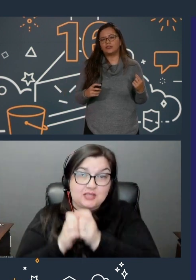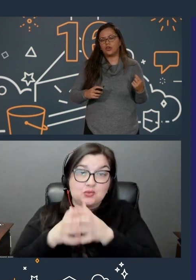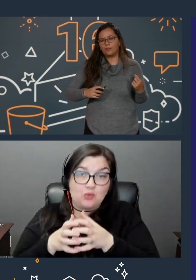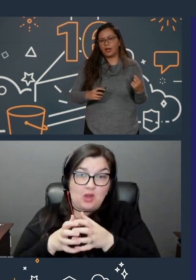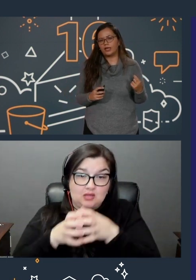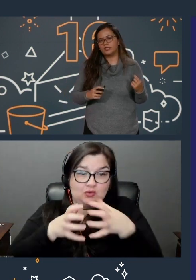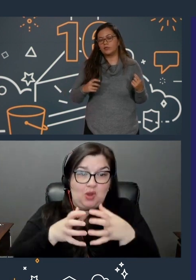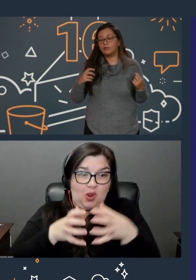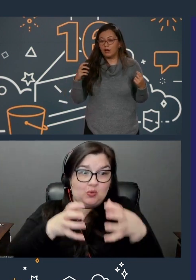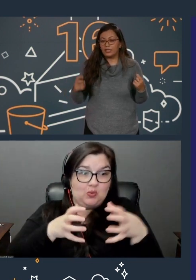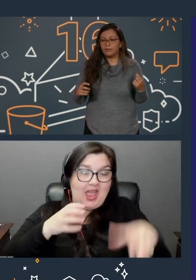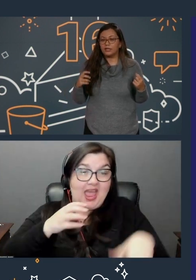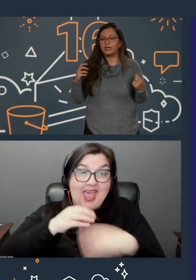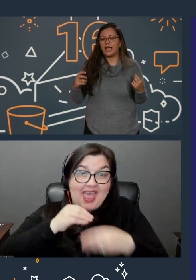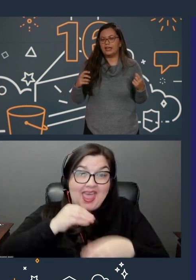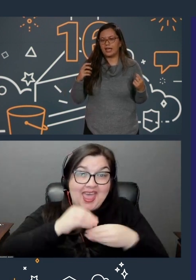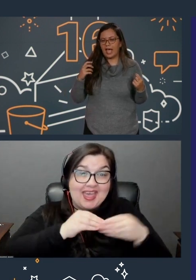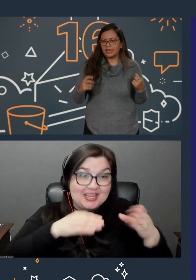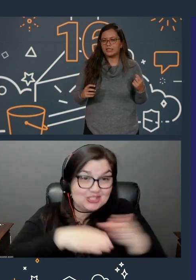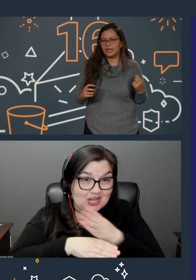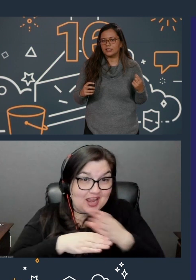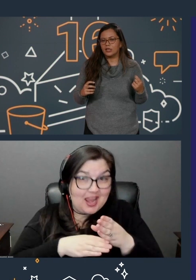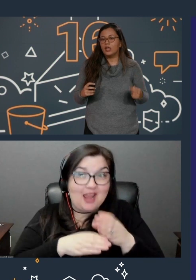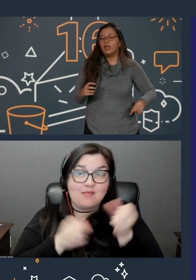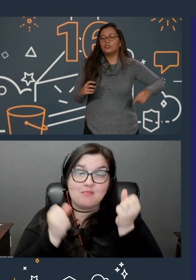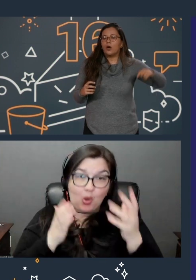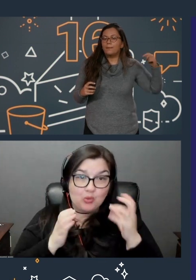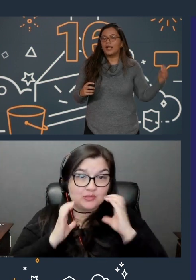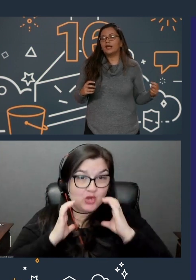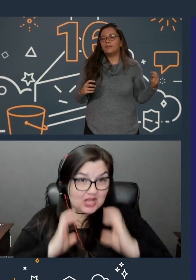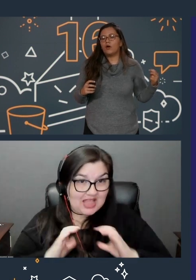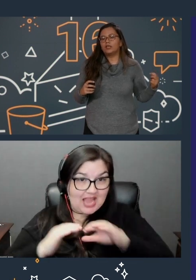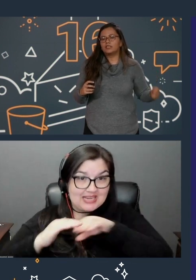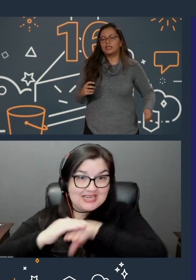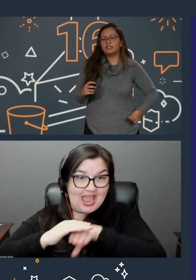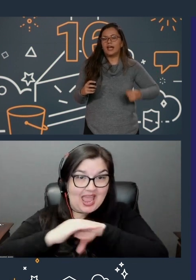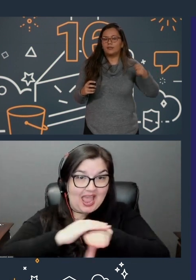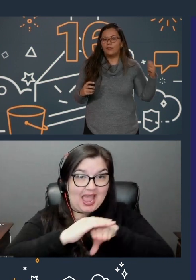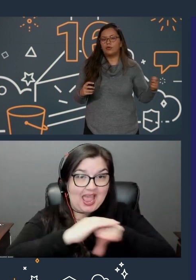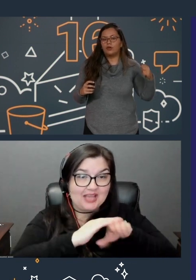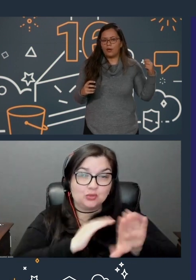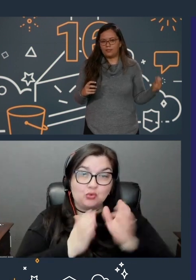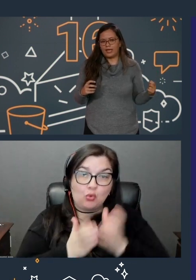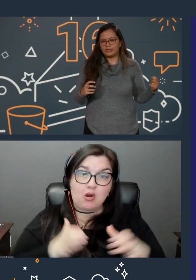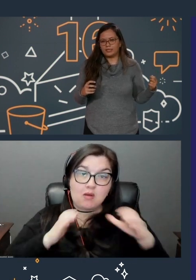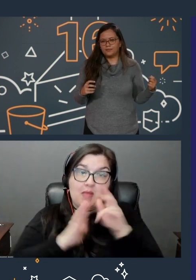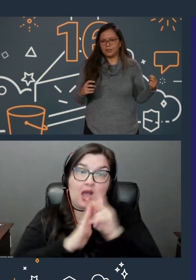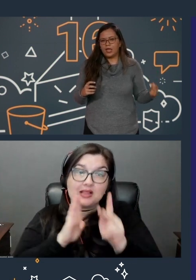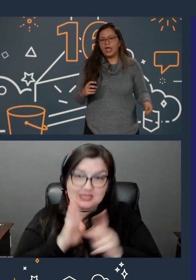to your buckets with multiple client access, your bucket policies get more complex